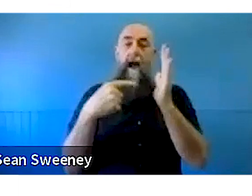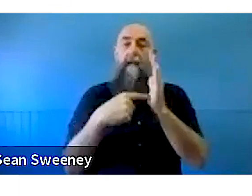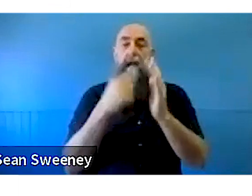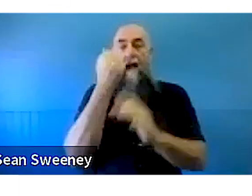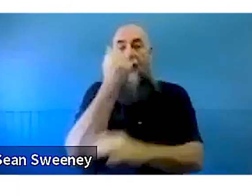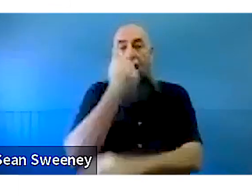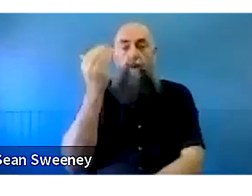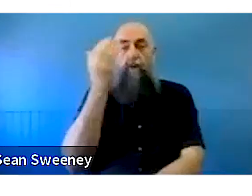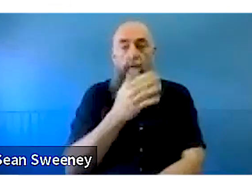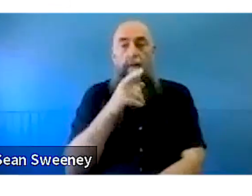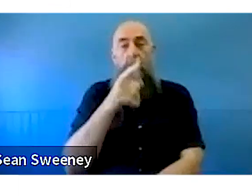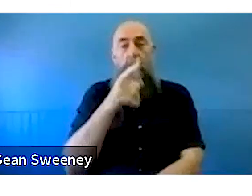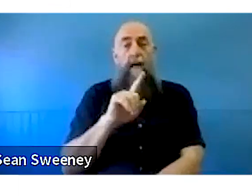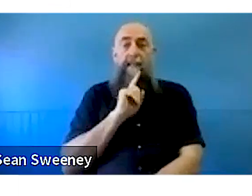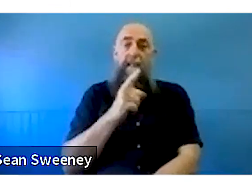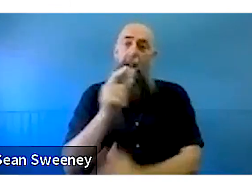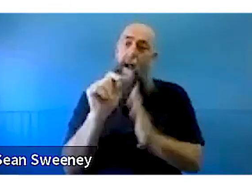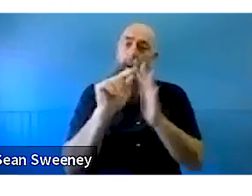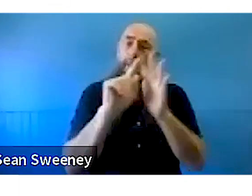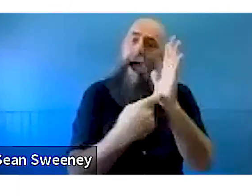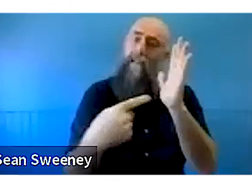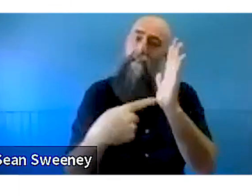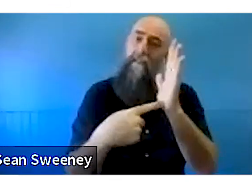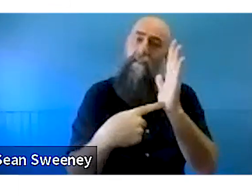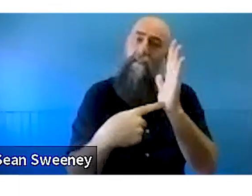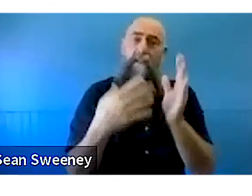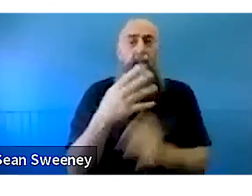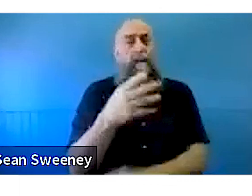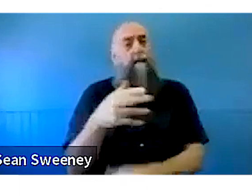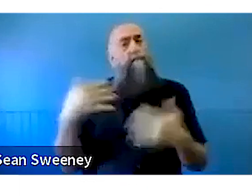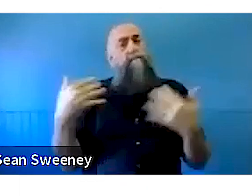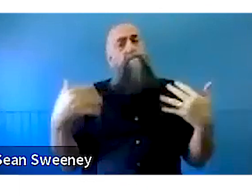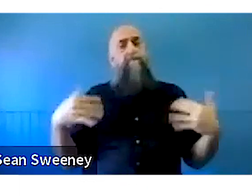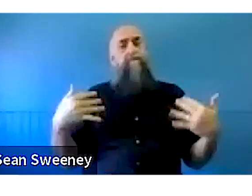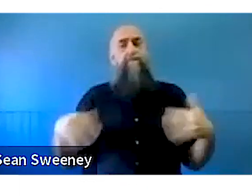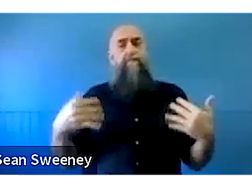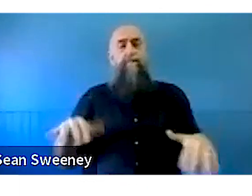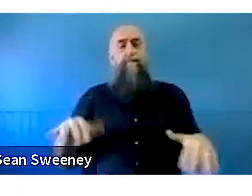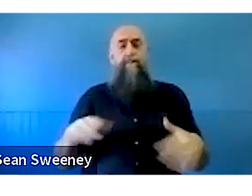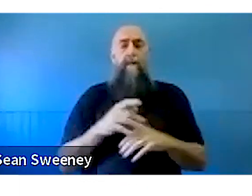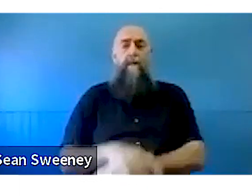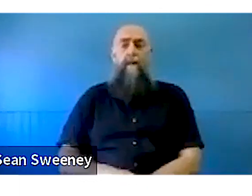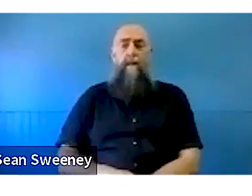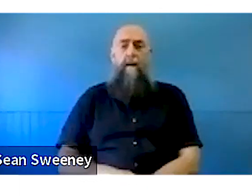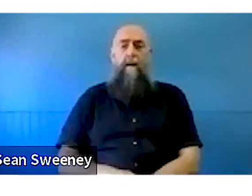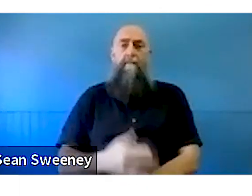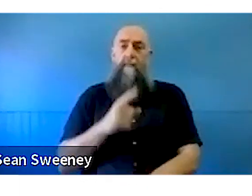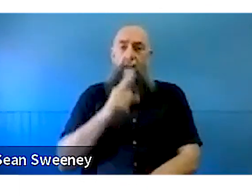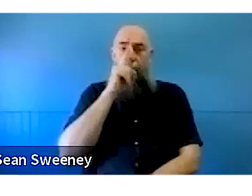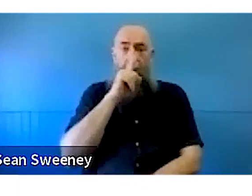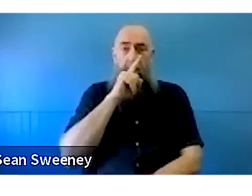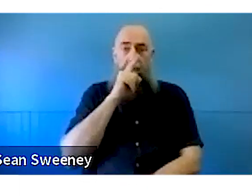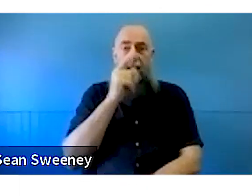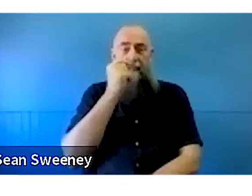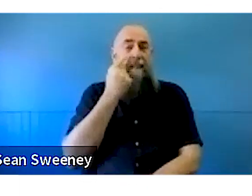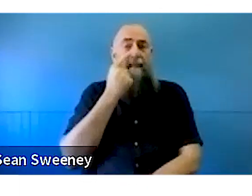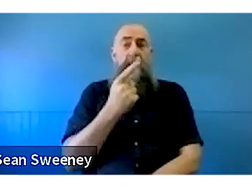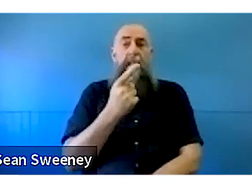Because these things, people can get really hung up on labels.